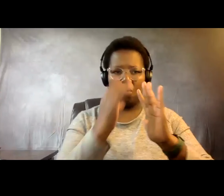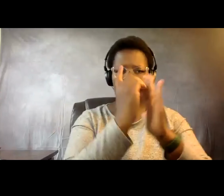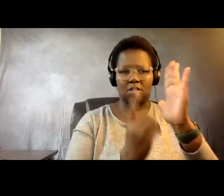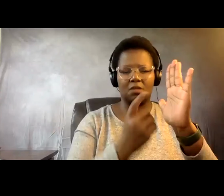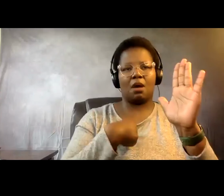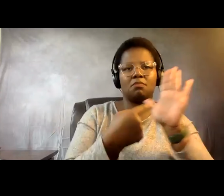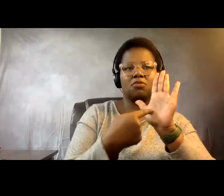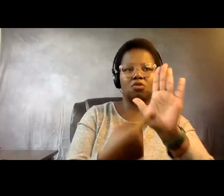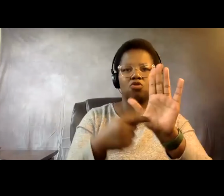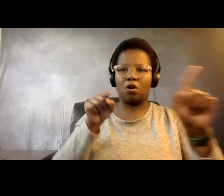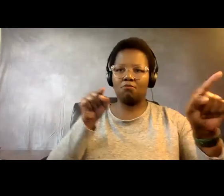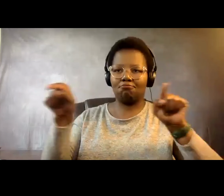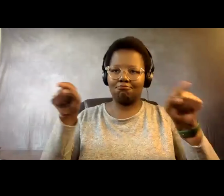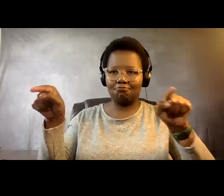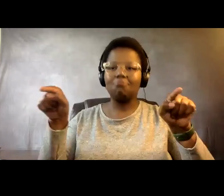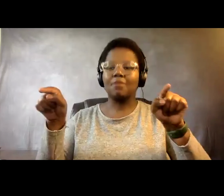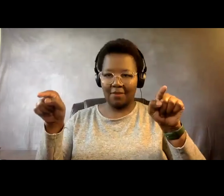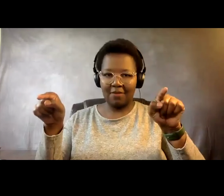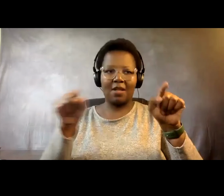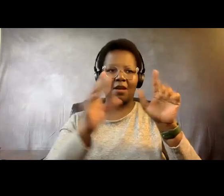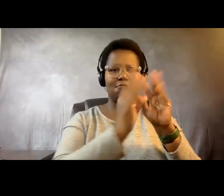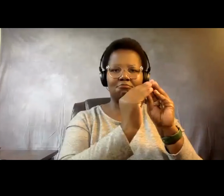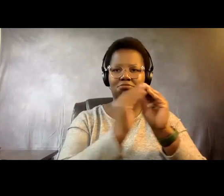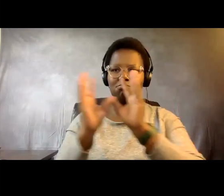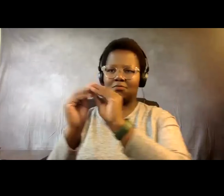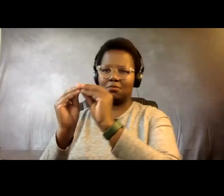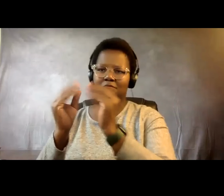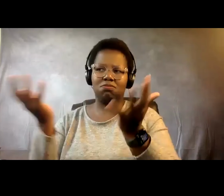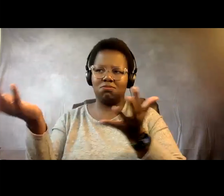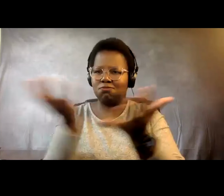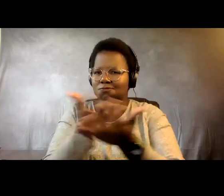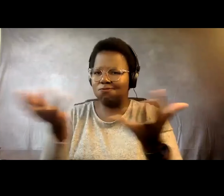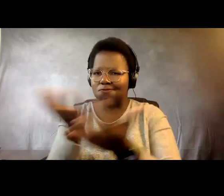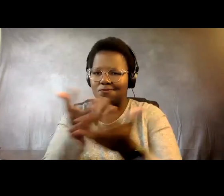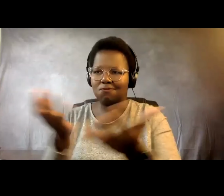kind of alignment session where they can challenge me, they can ask questions and things like that.